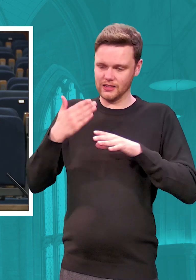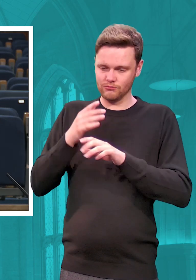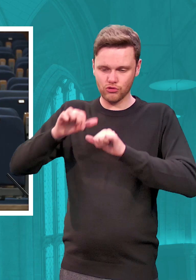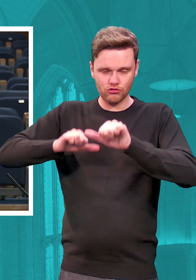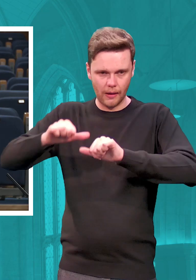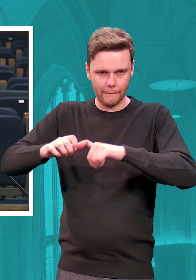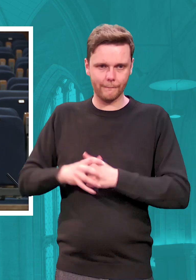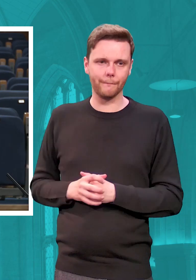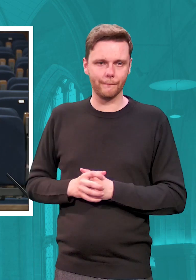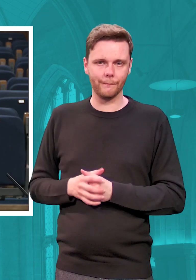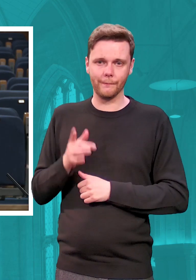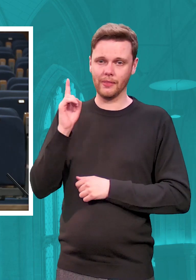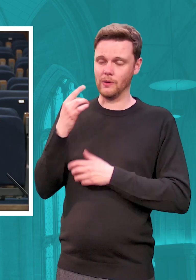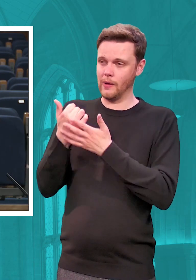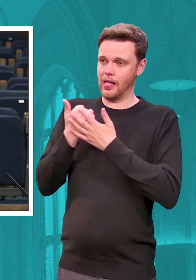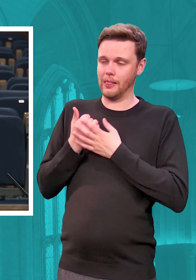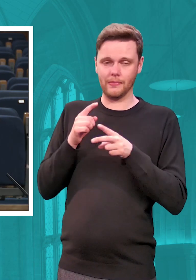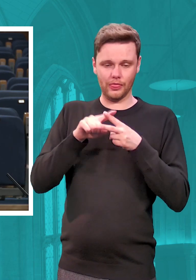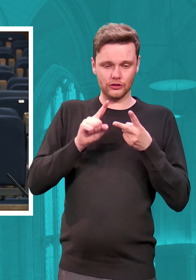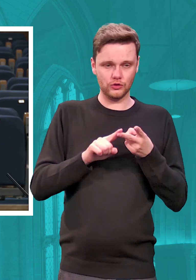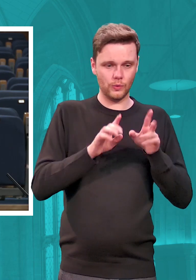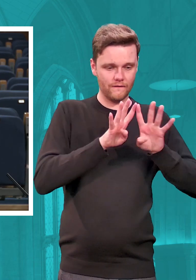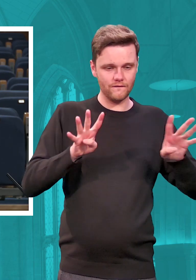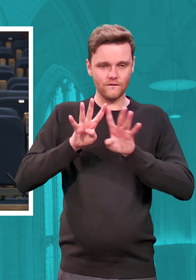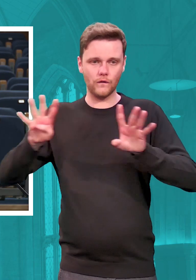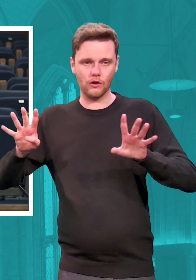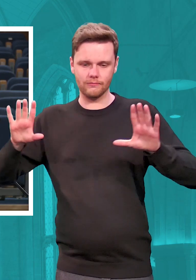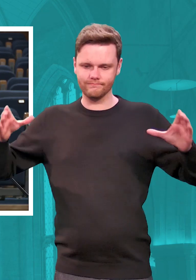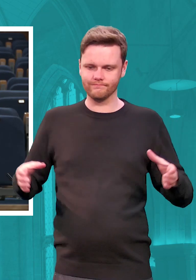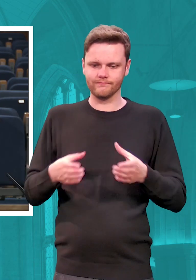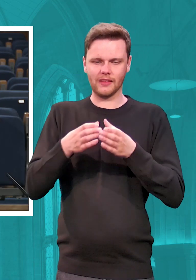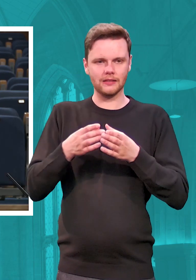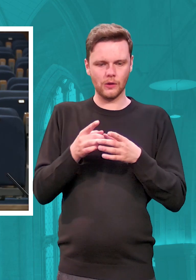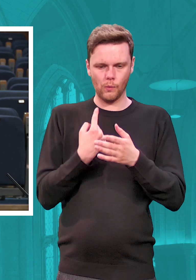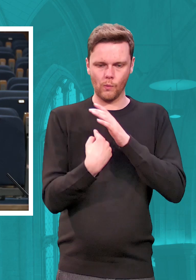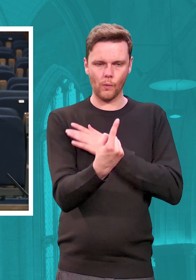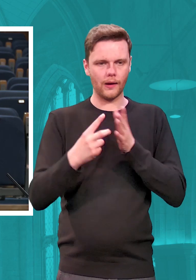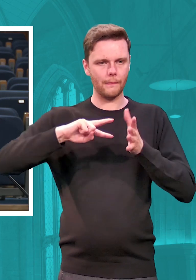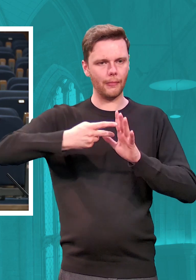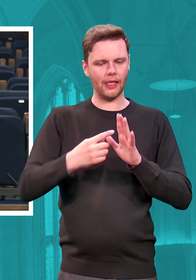This will help us to bring the work of the two forums into a single prioritised plan. Alongside that